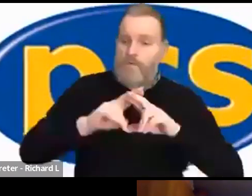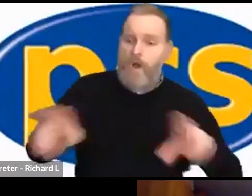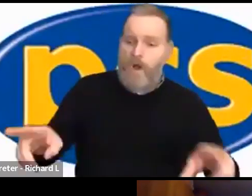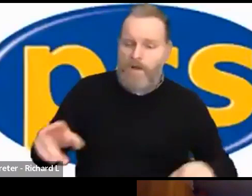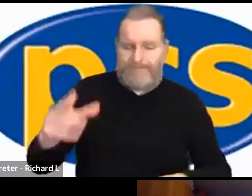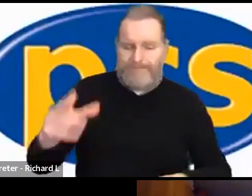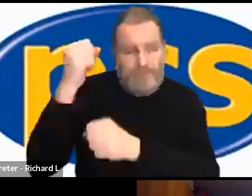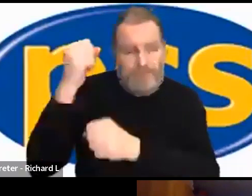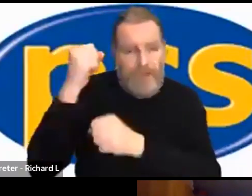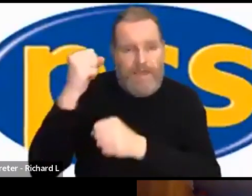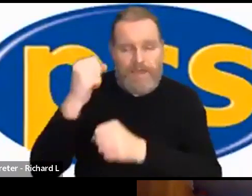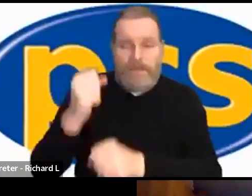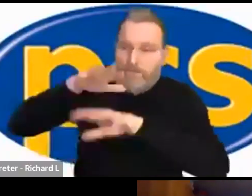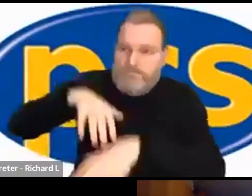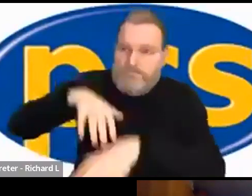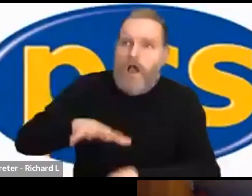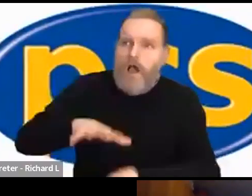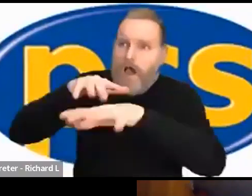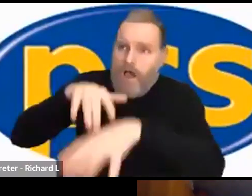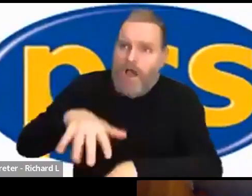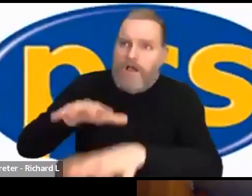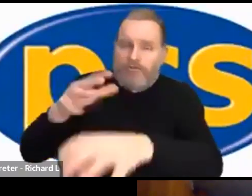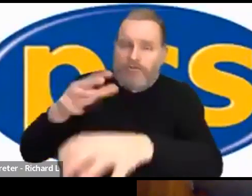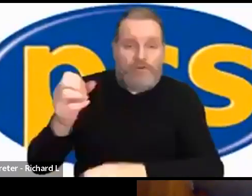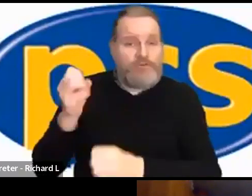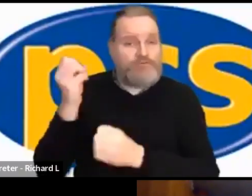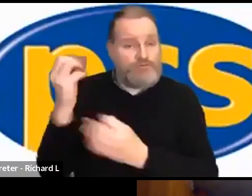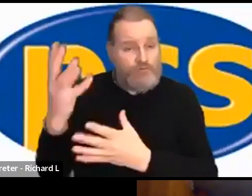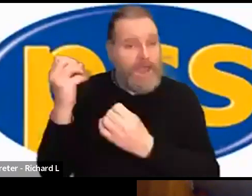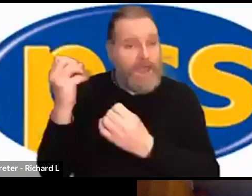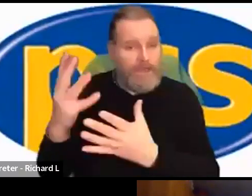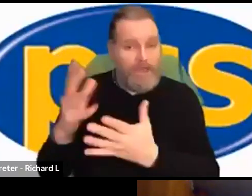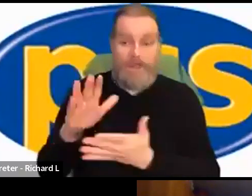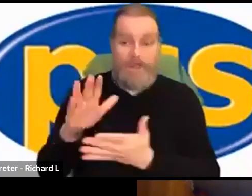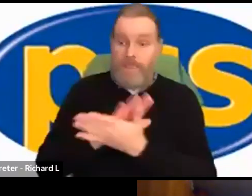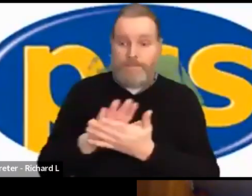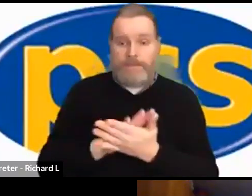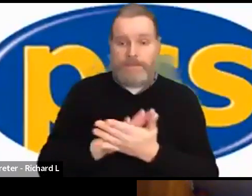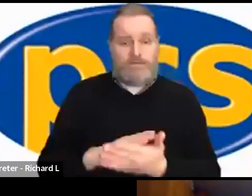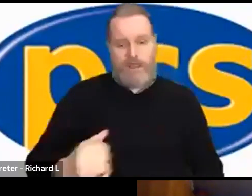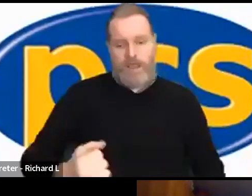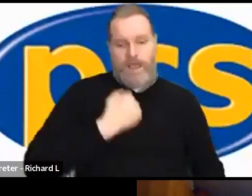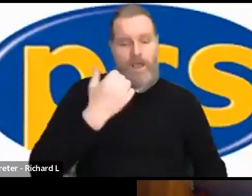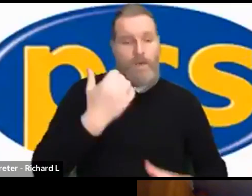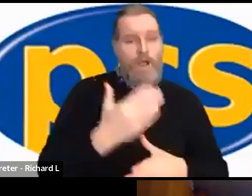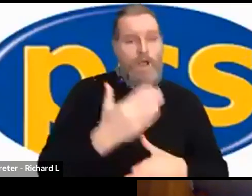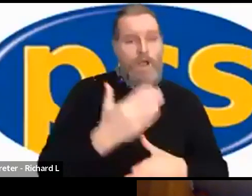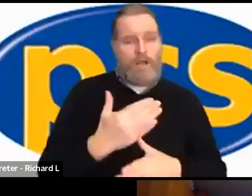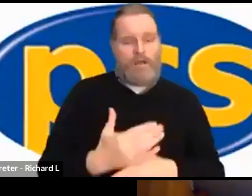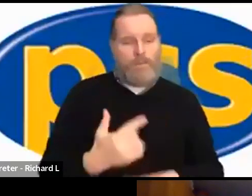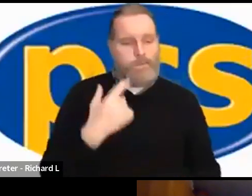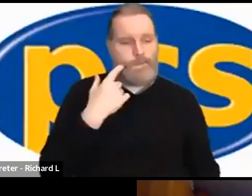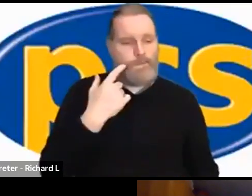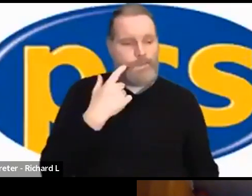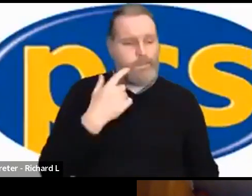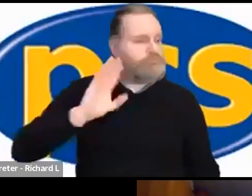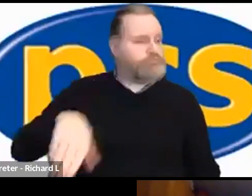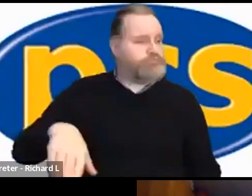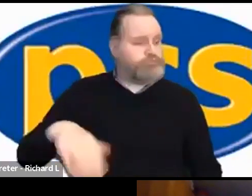attends a rally to meet y to march with other workers who are also taking strike action means the civil means the civil service will would not seen would not seen as